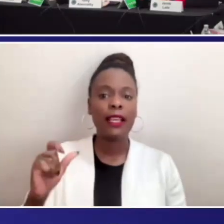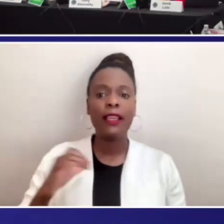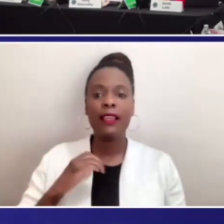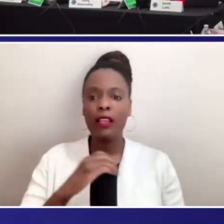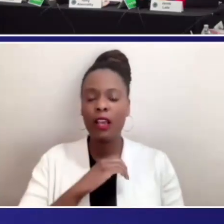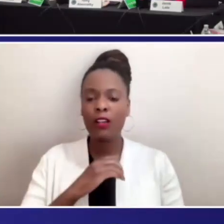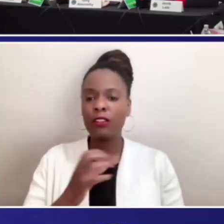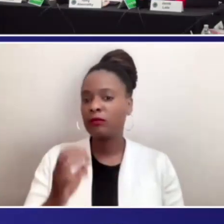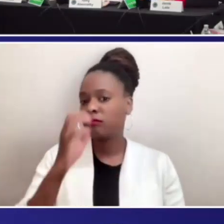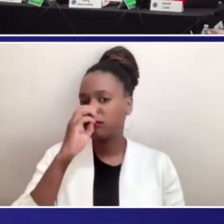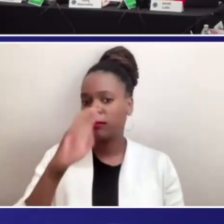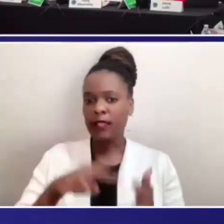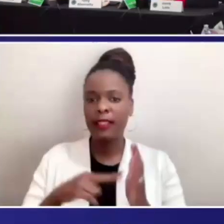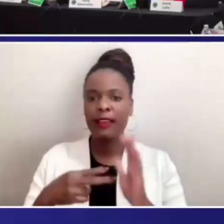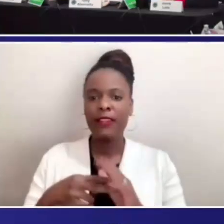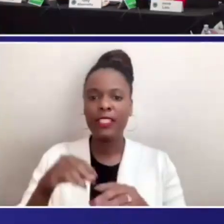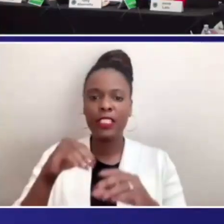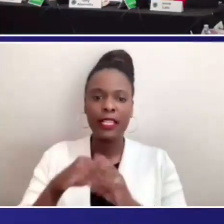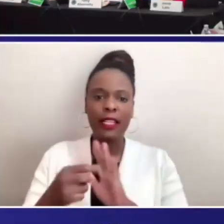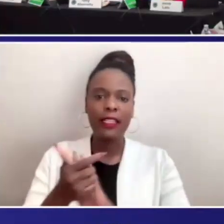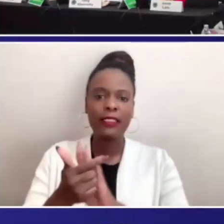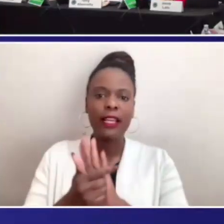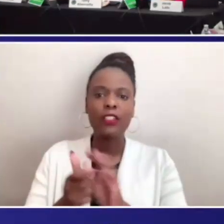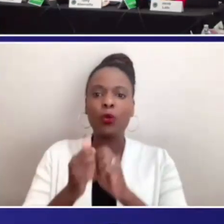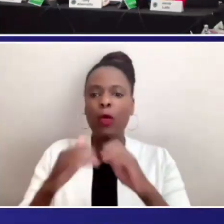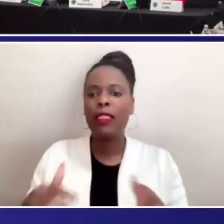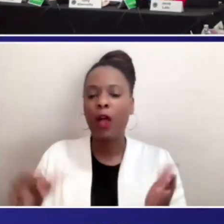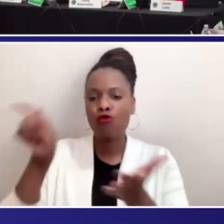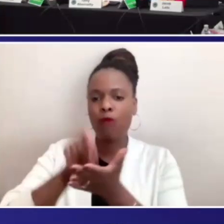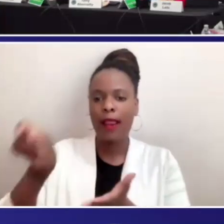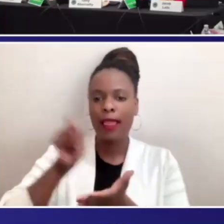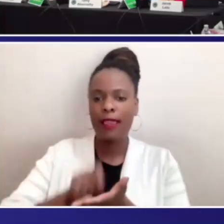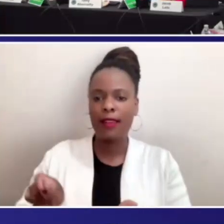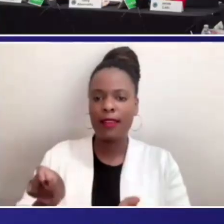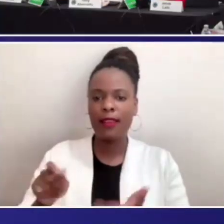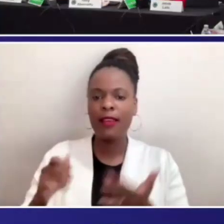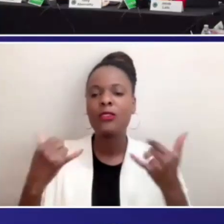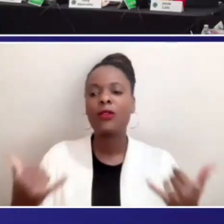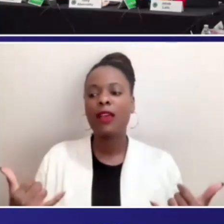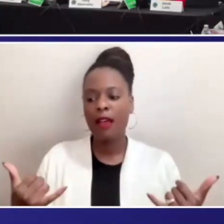definition in their statute without writing it out. So that now applies to loan limits,